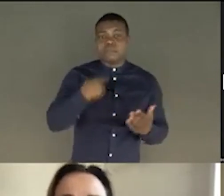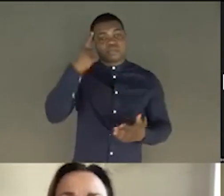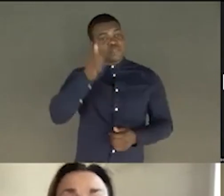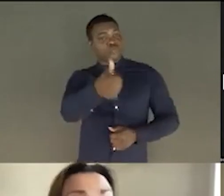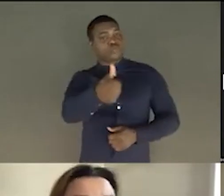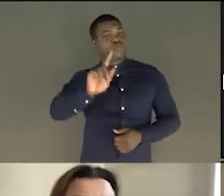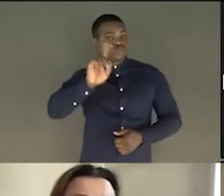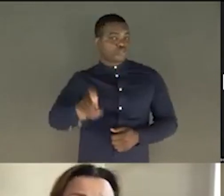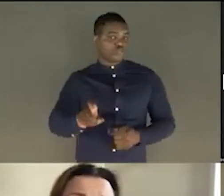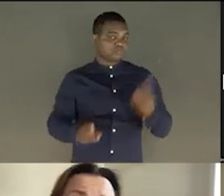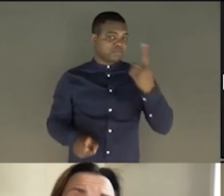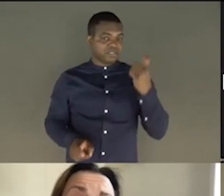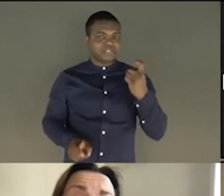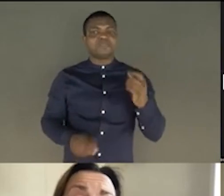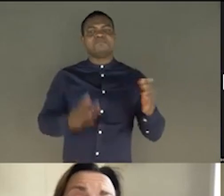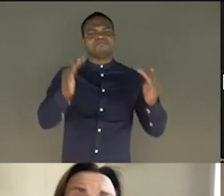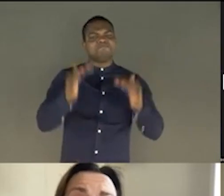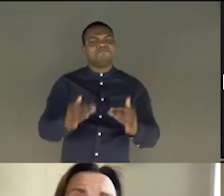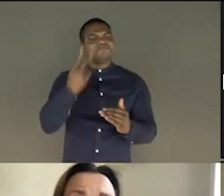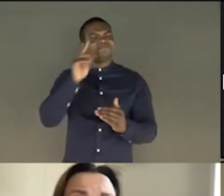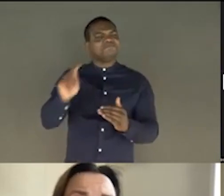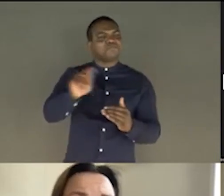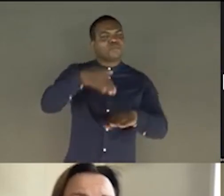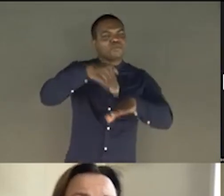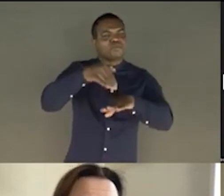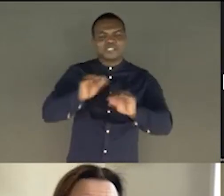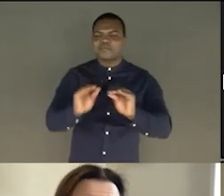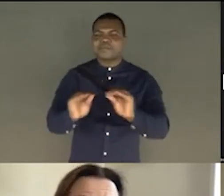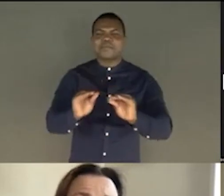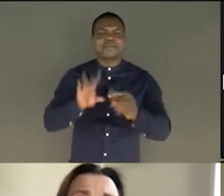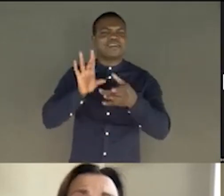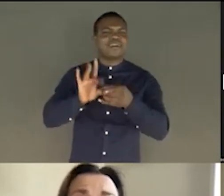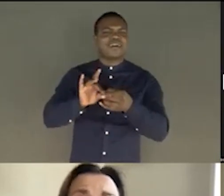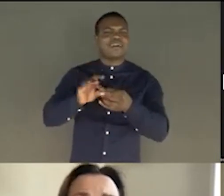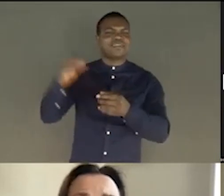persons with hidden disabilities that may be used mostly in the UK. So good.